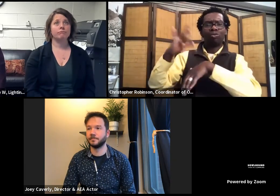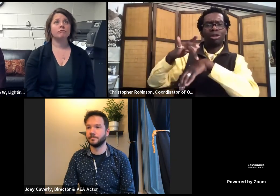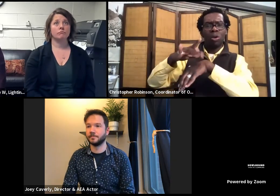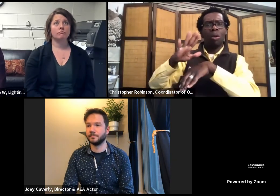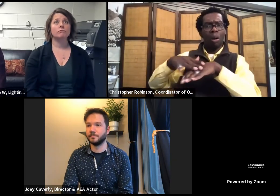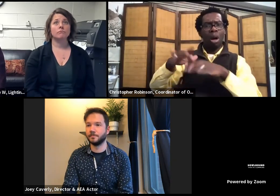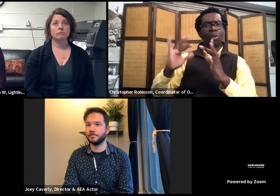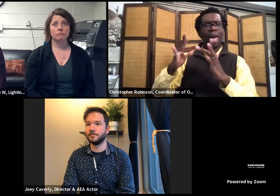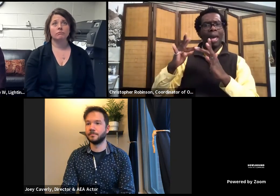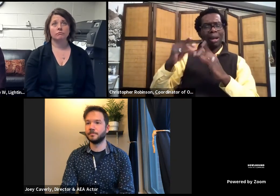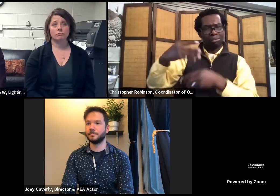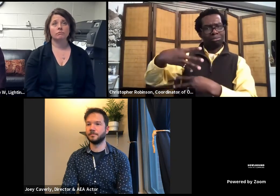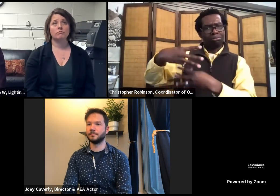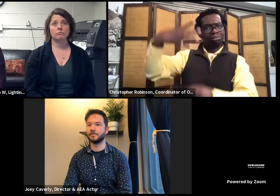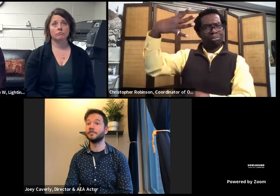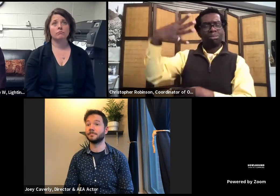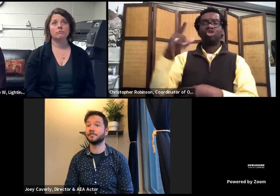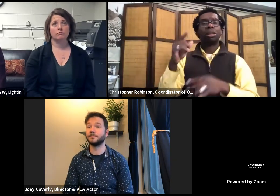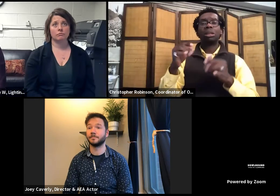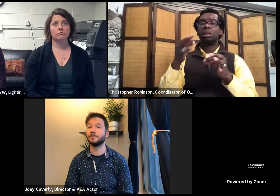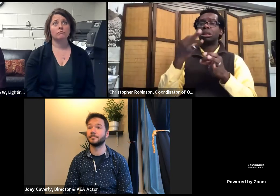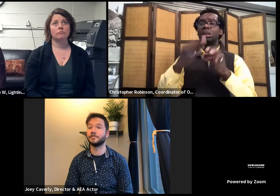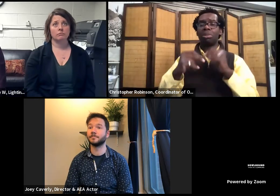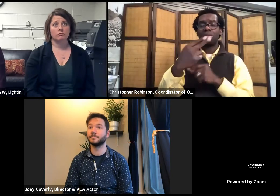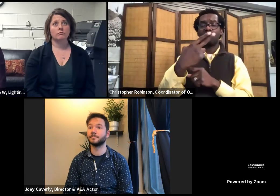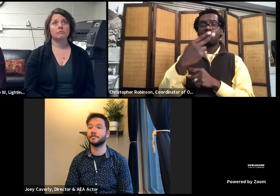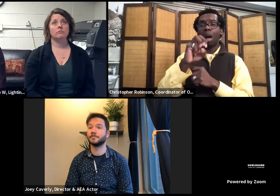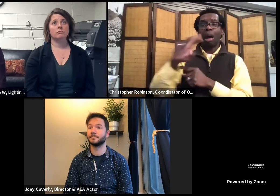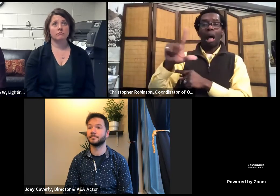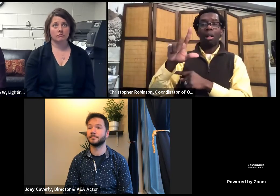and presentations that touches on these issues.